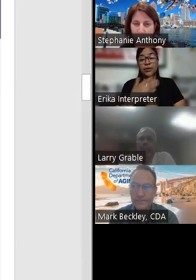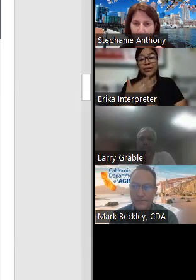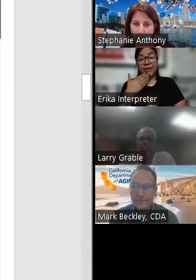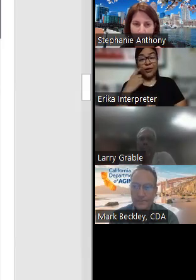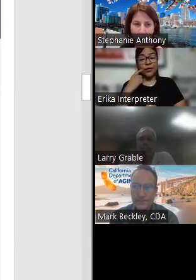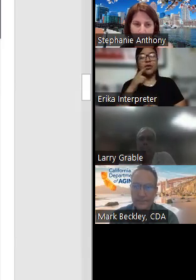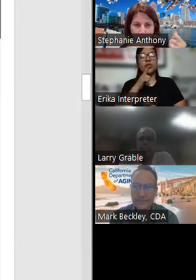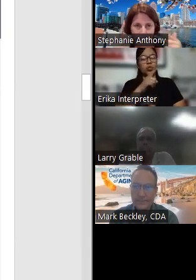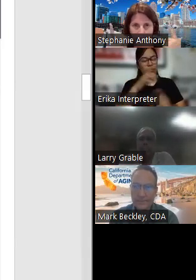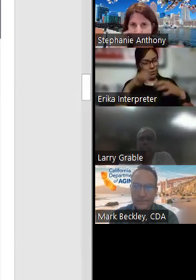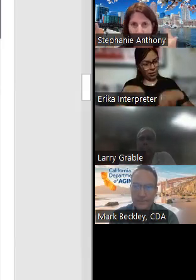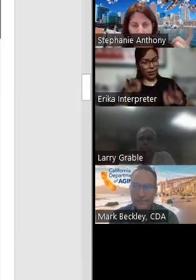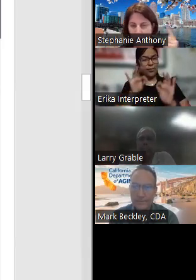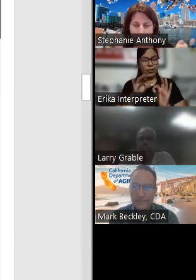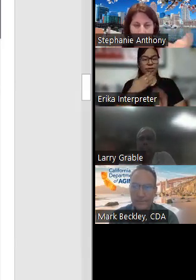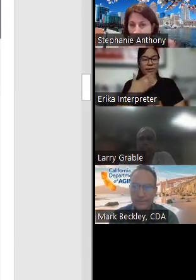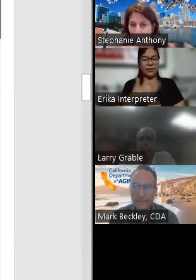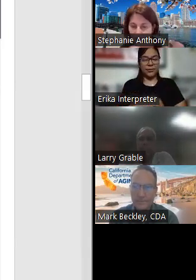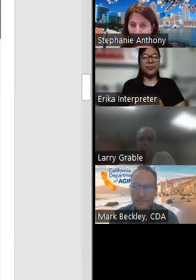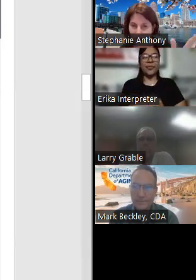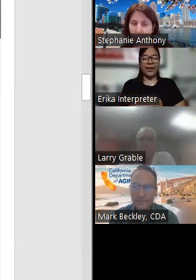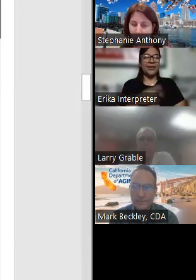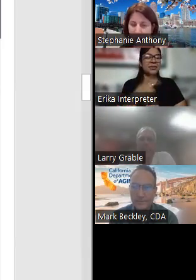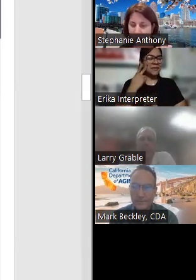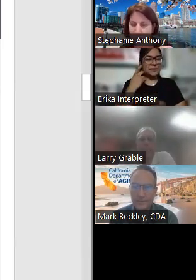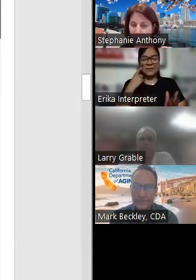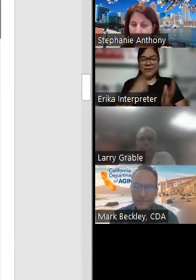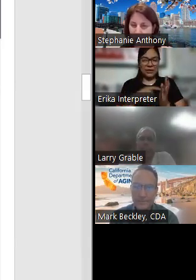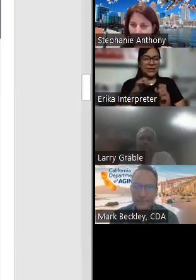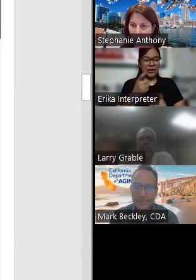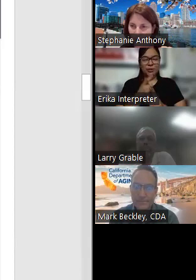important and I you're just seeing in my head a lot of several places we need to be clearer